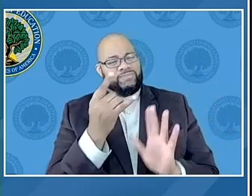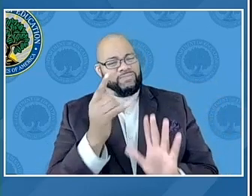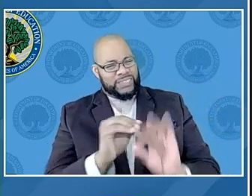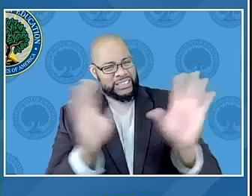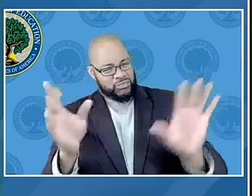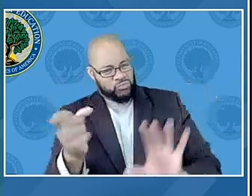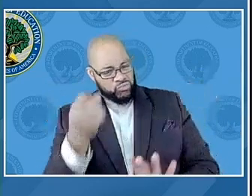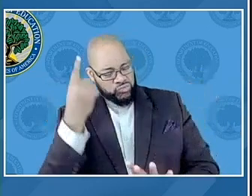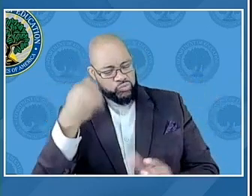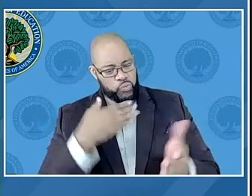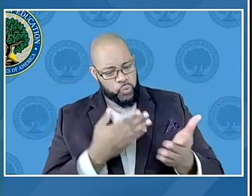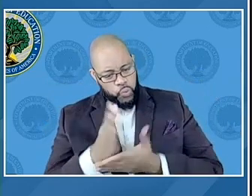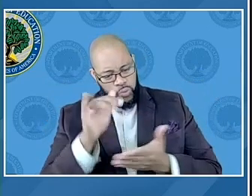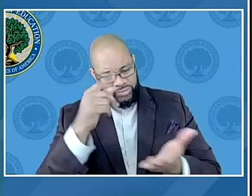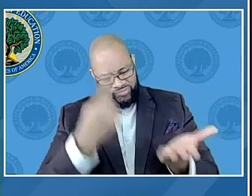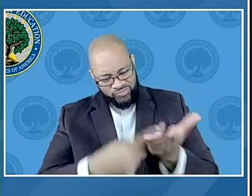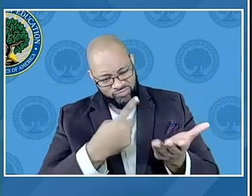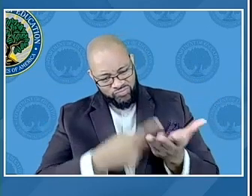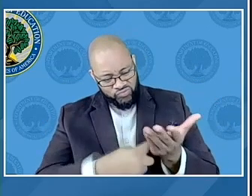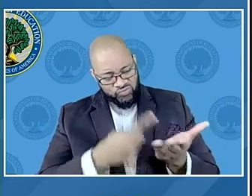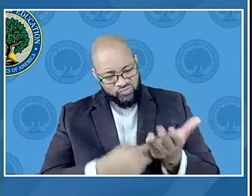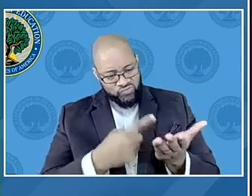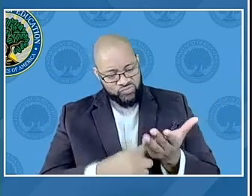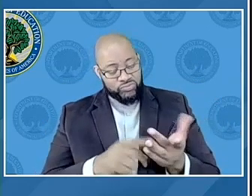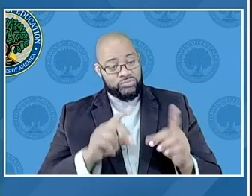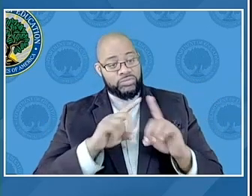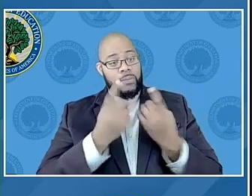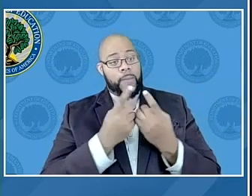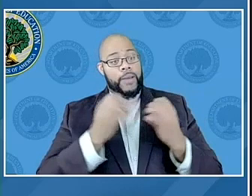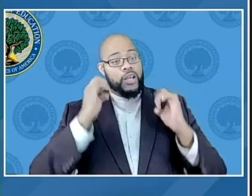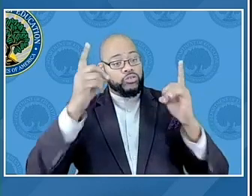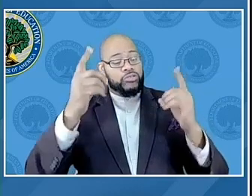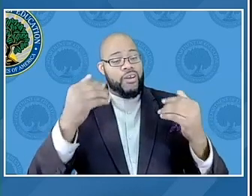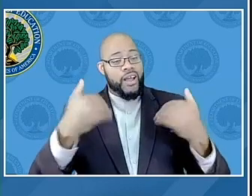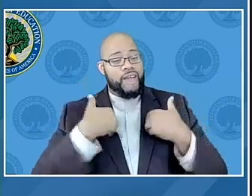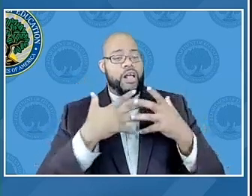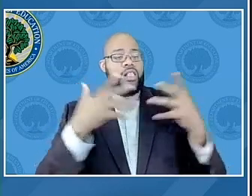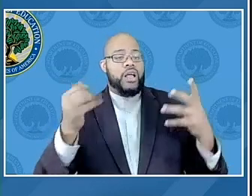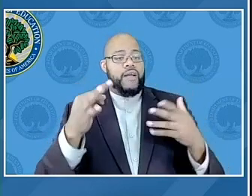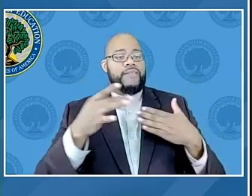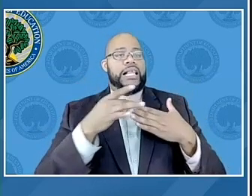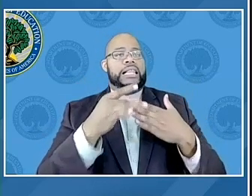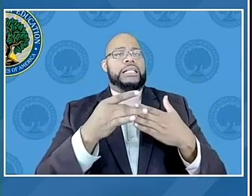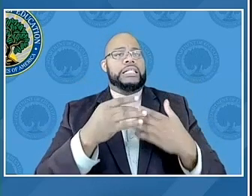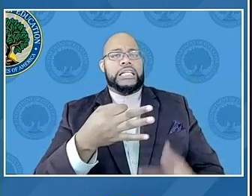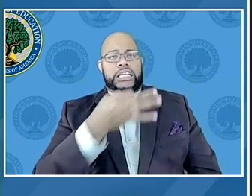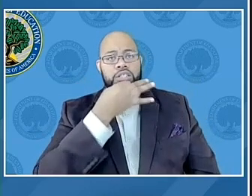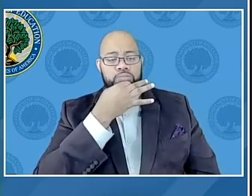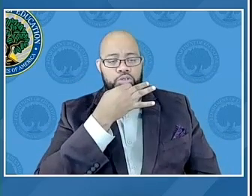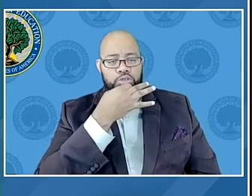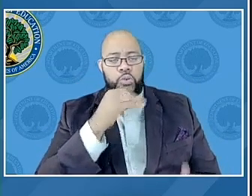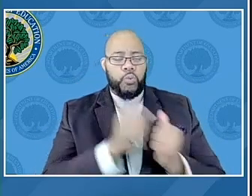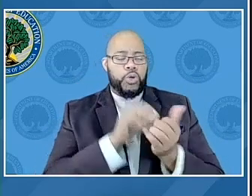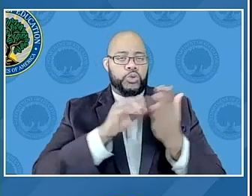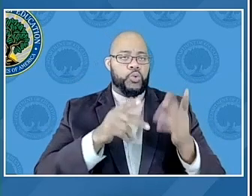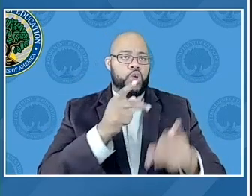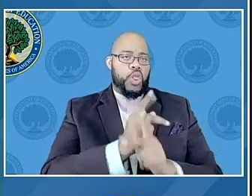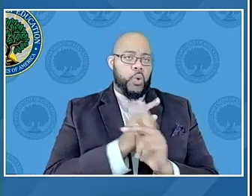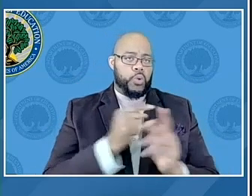this discussion, that the Department has a lot of the lead experts around student loan debt, that when we think about what